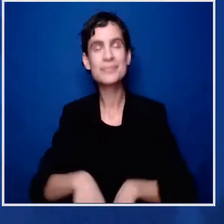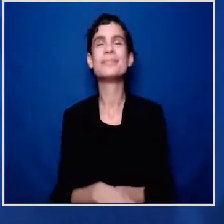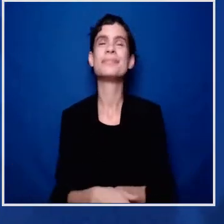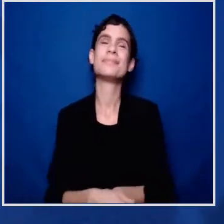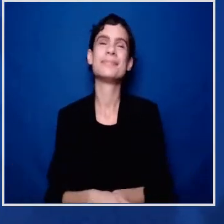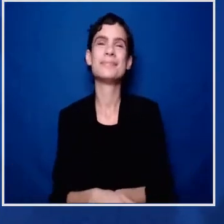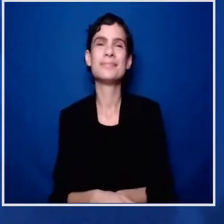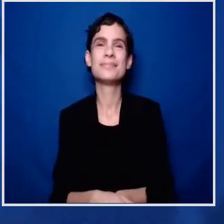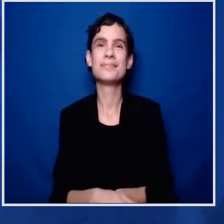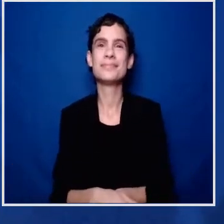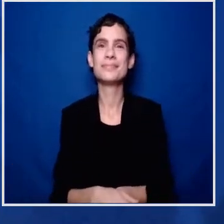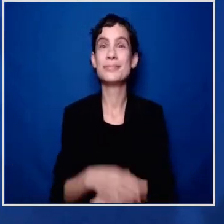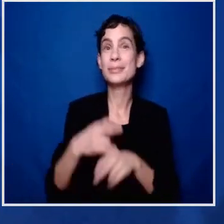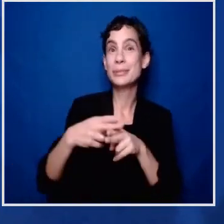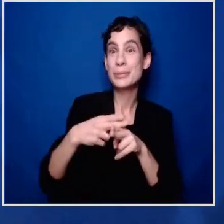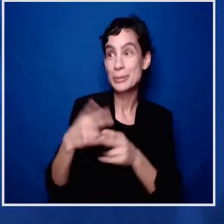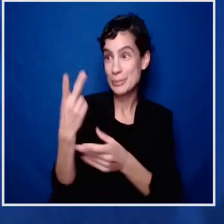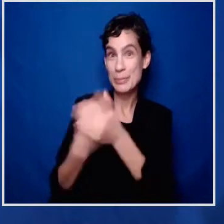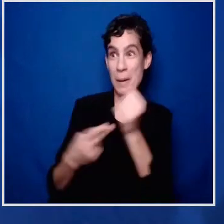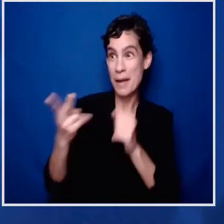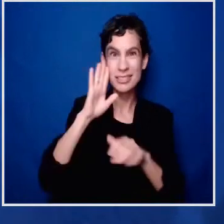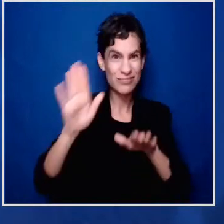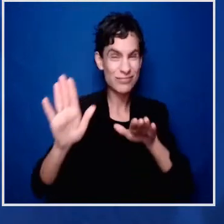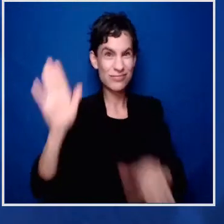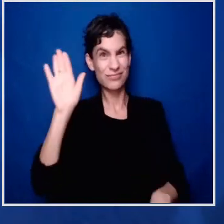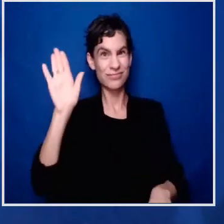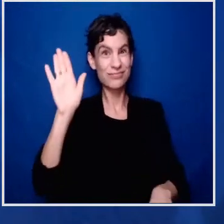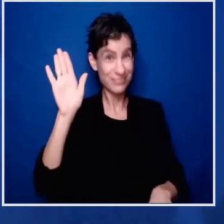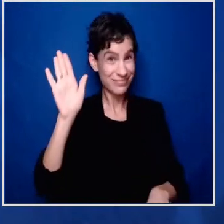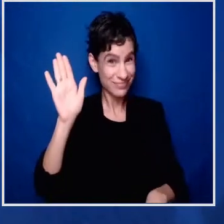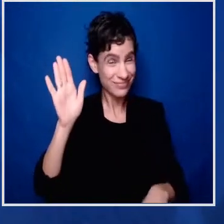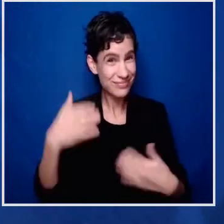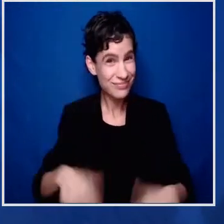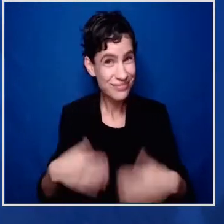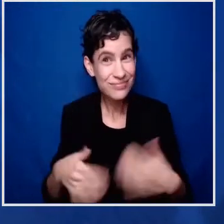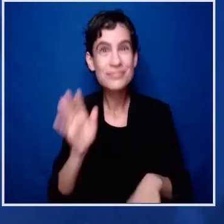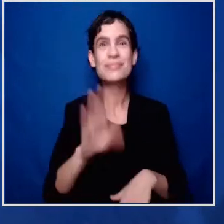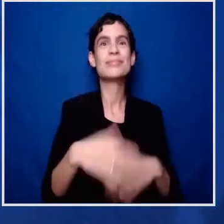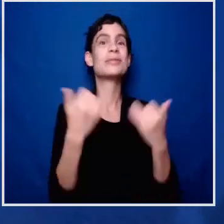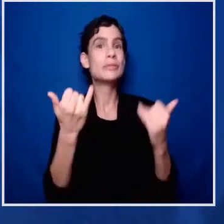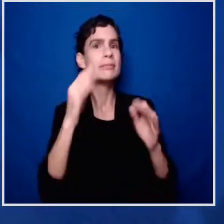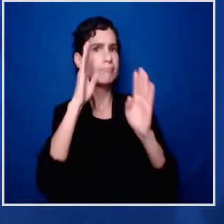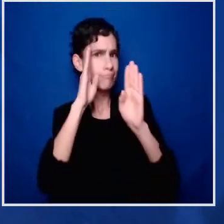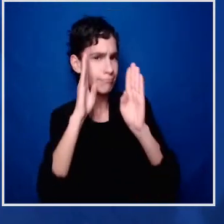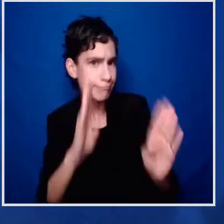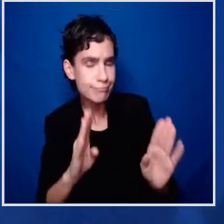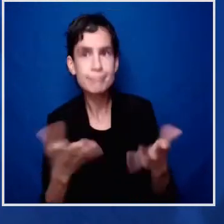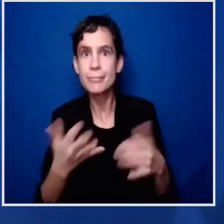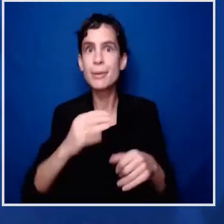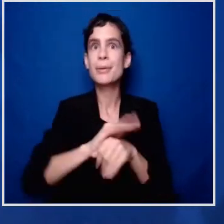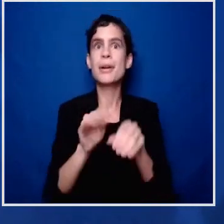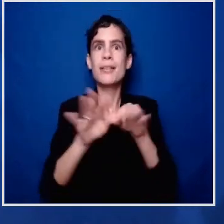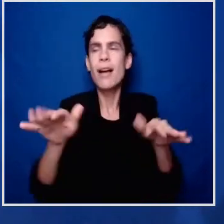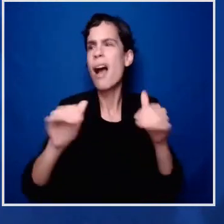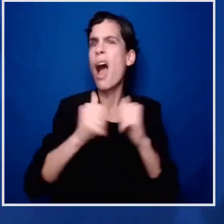IT IS ONLY FITTING TO MAKE A DAY OF SERVICE AHEAD OF THE